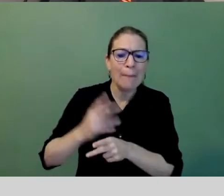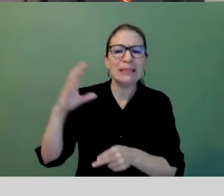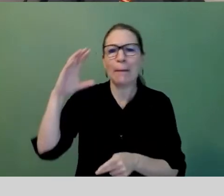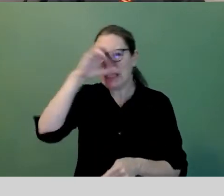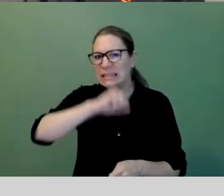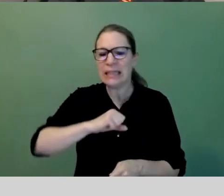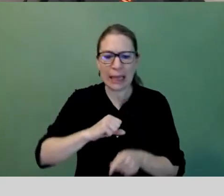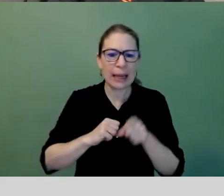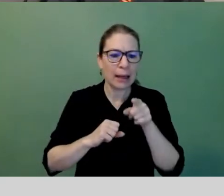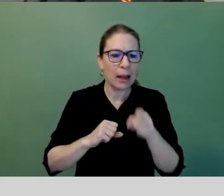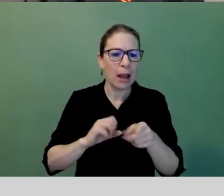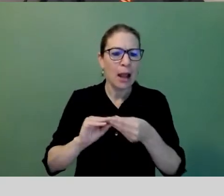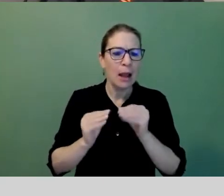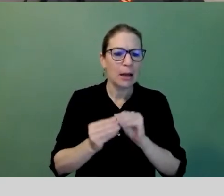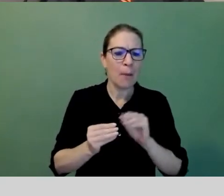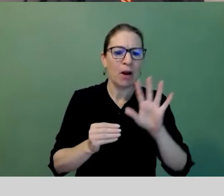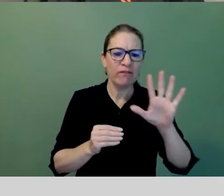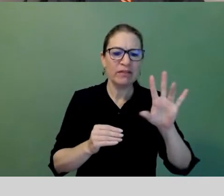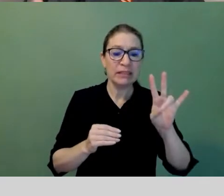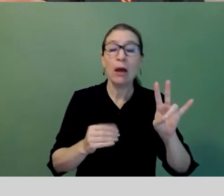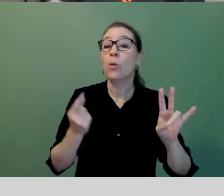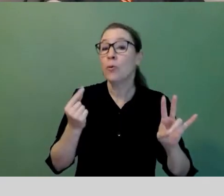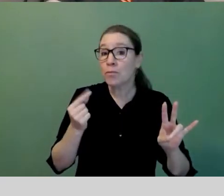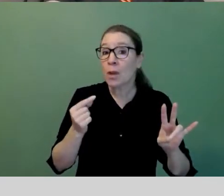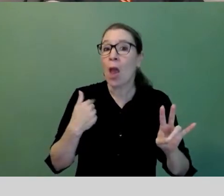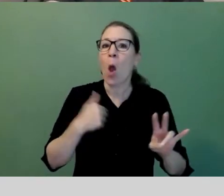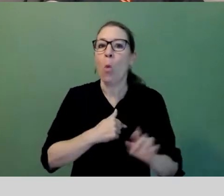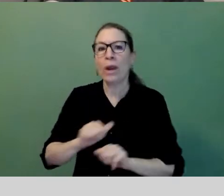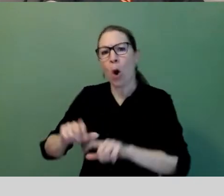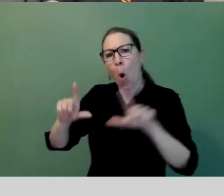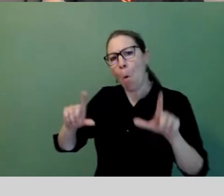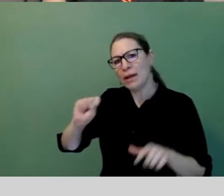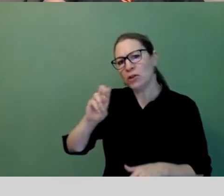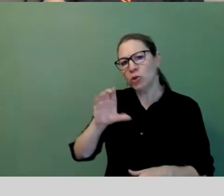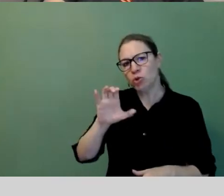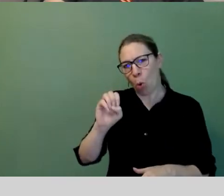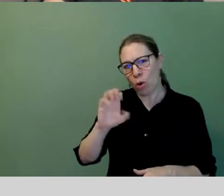So what we will do right now, we'll open the source code and try to edit the files